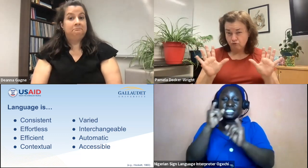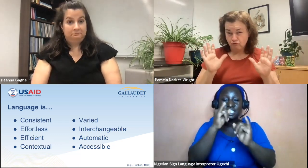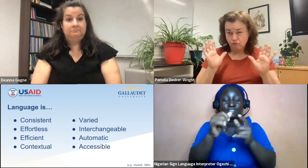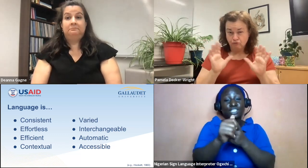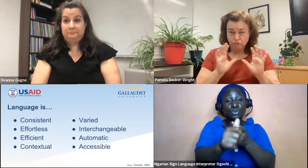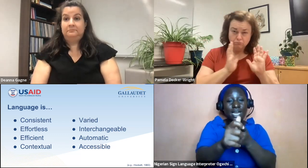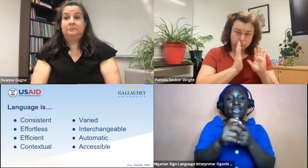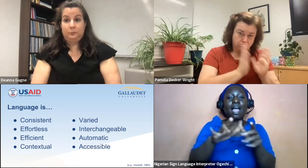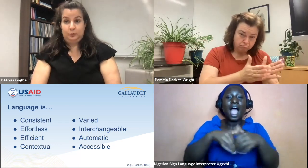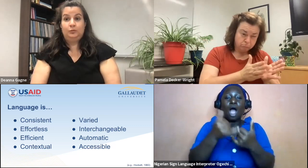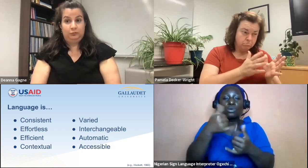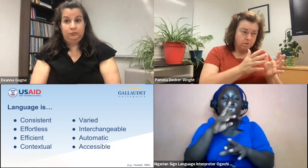Hopefully. This was a clear and out.